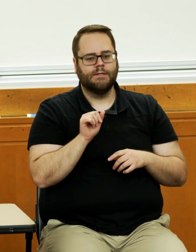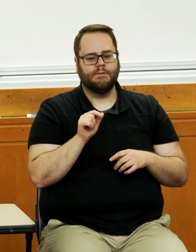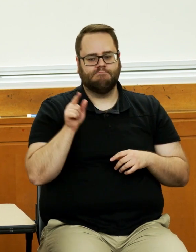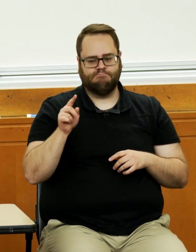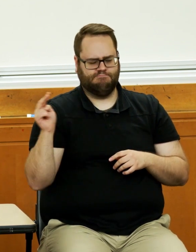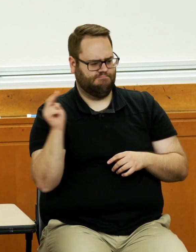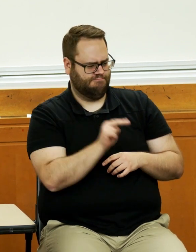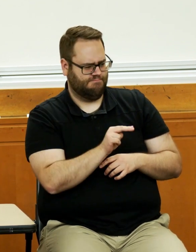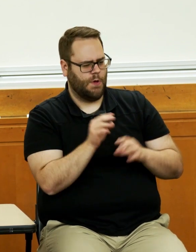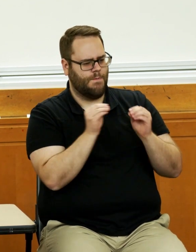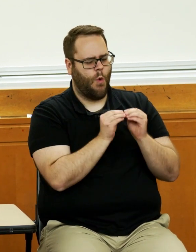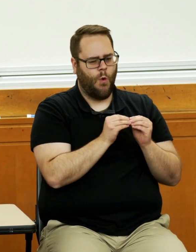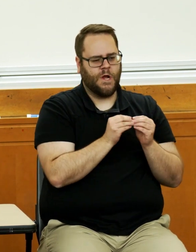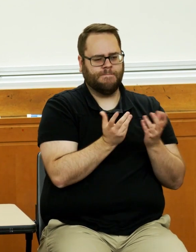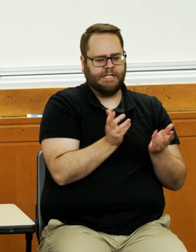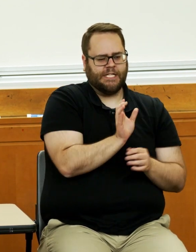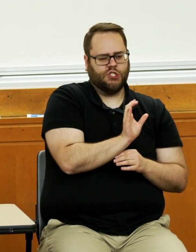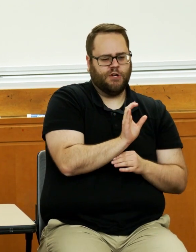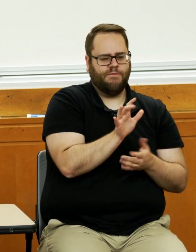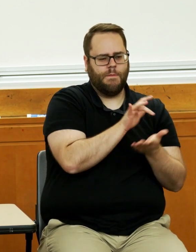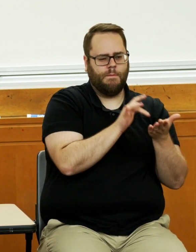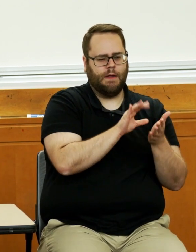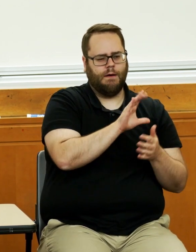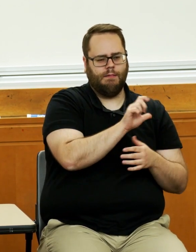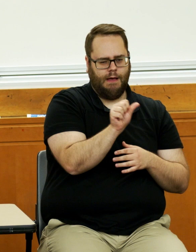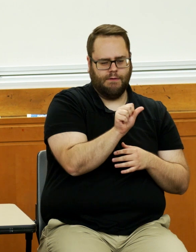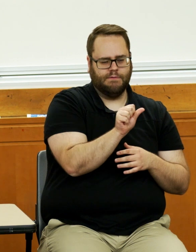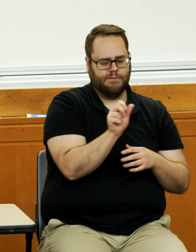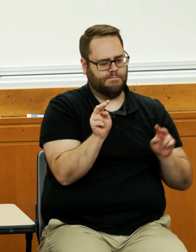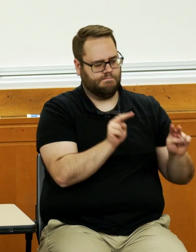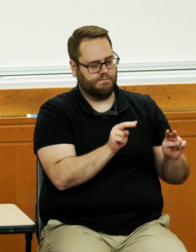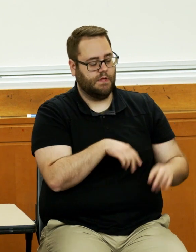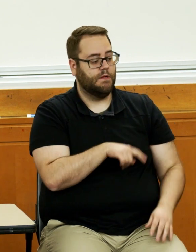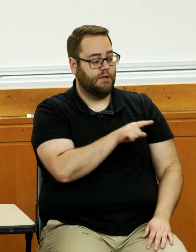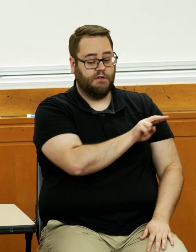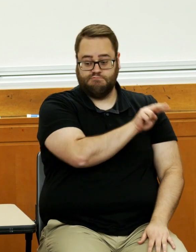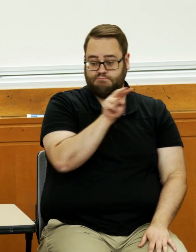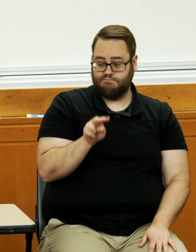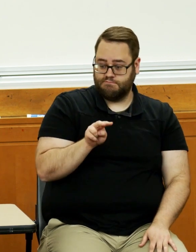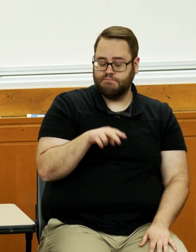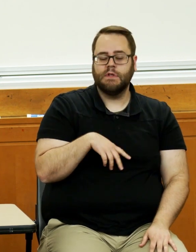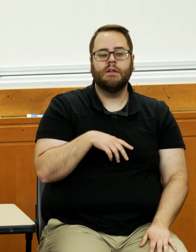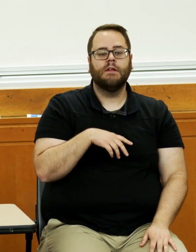more conservative and middle-class institution. In turn, LDF lamented that it viewed SNCC’s